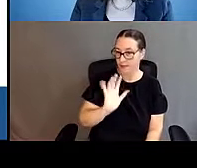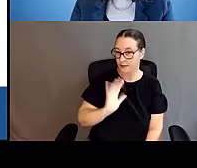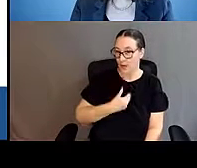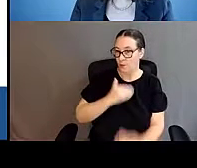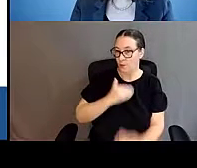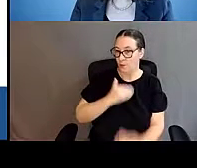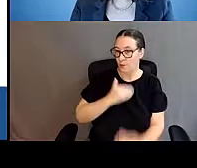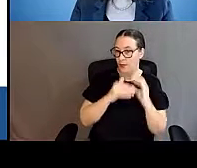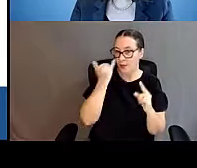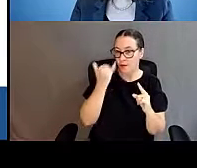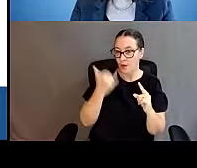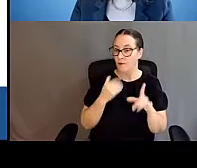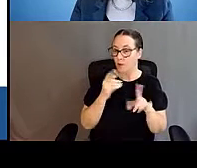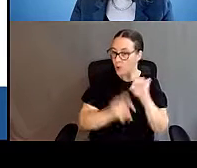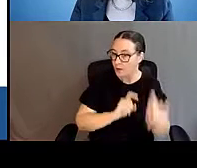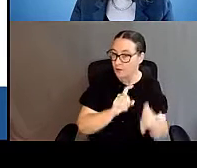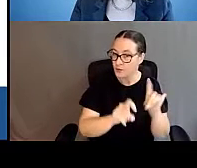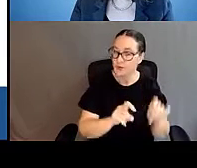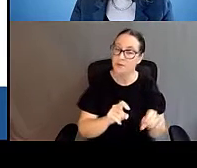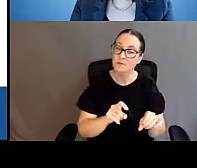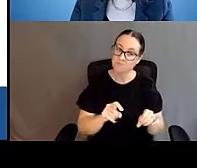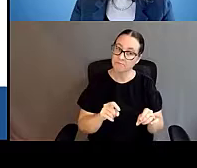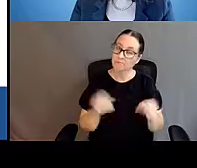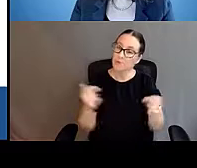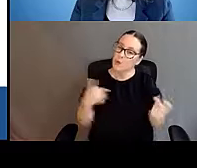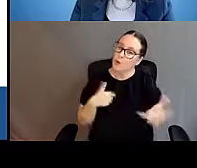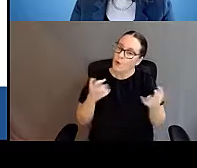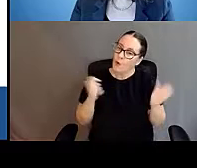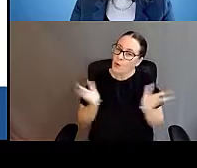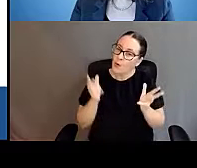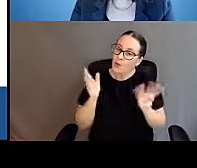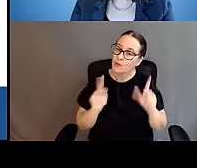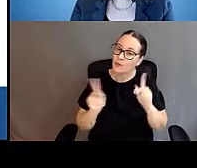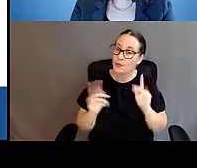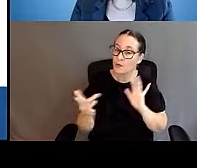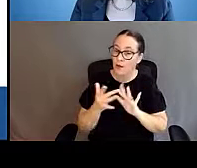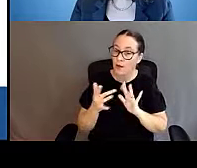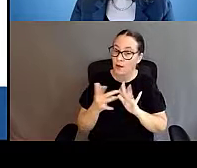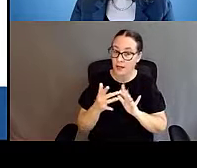We do also want to encourage folks to reach out to program officers and program staff